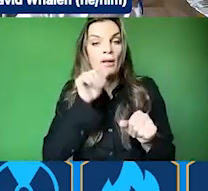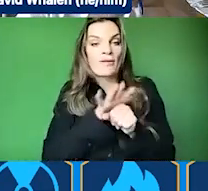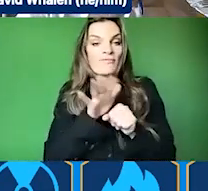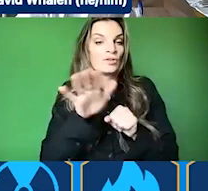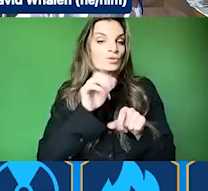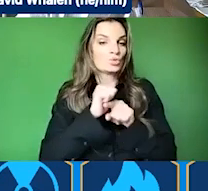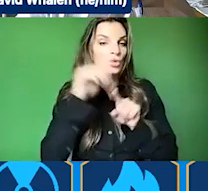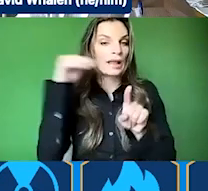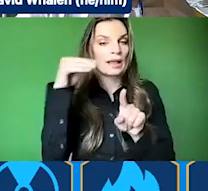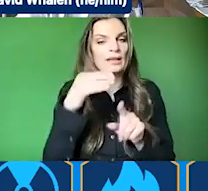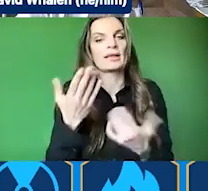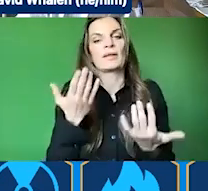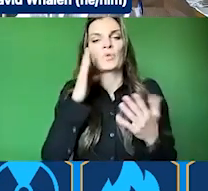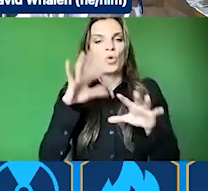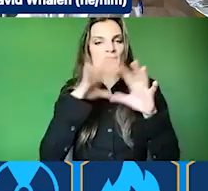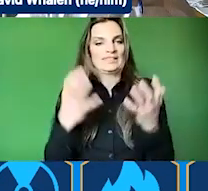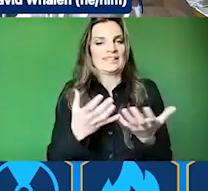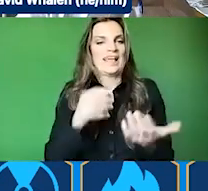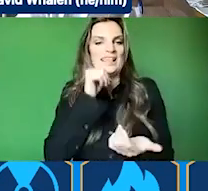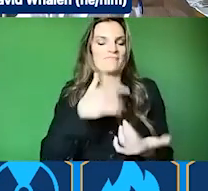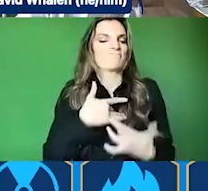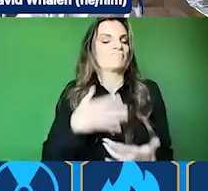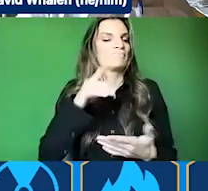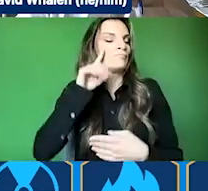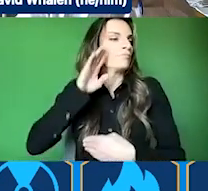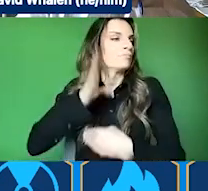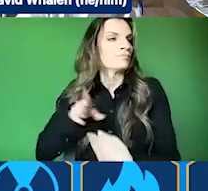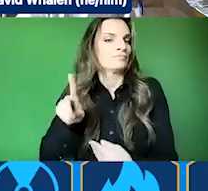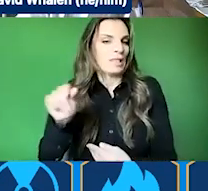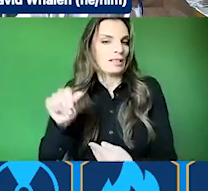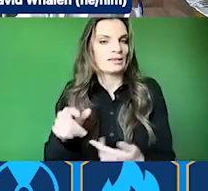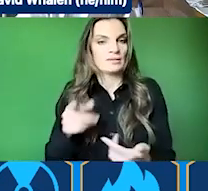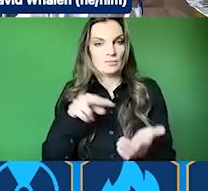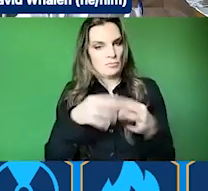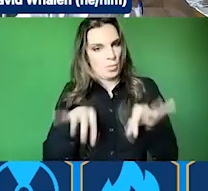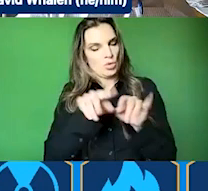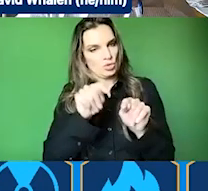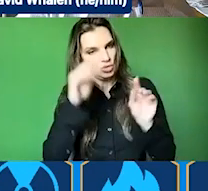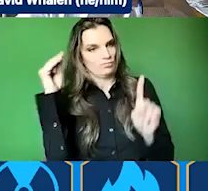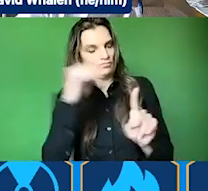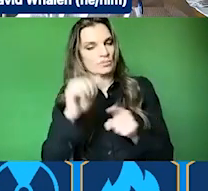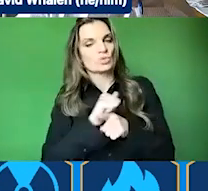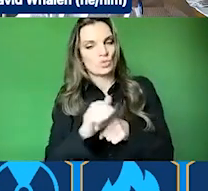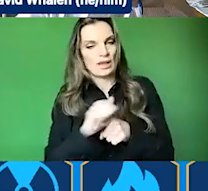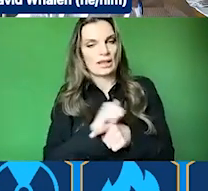ableist society that not having this training will inevitably lead to this type of